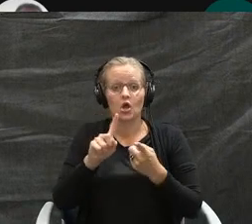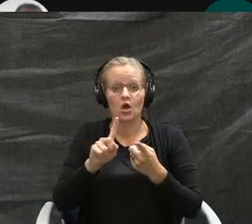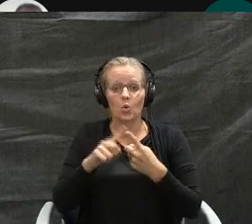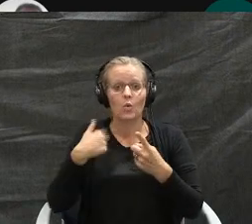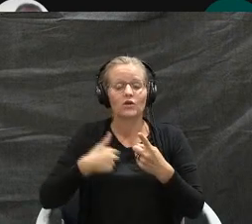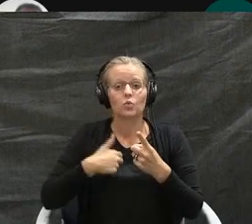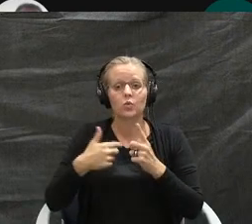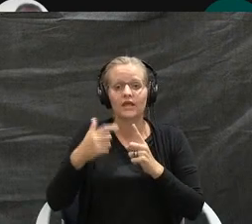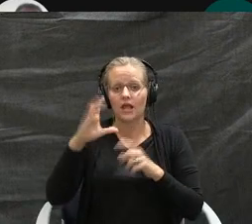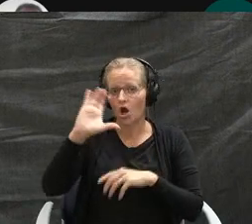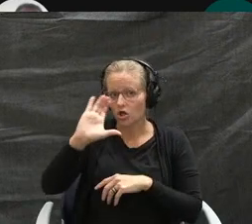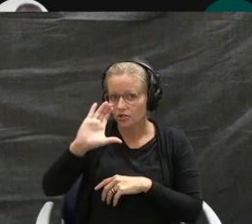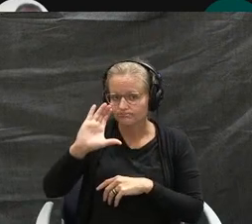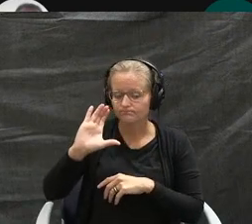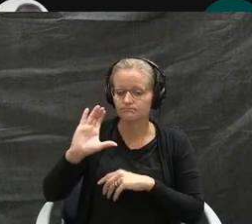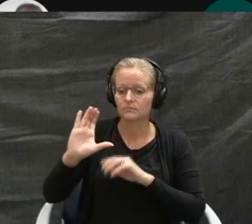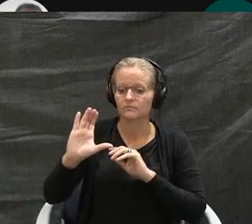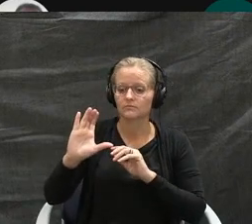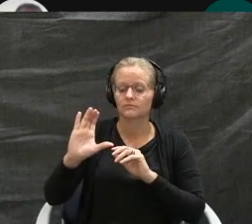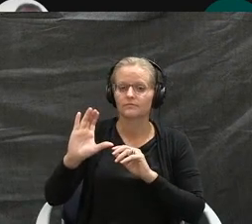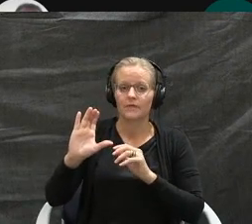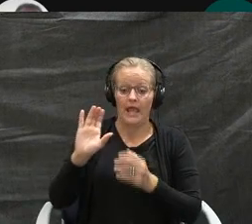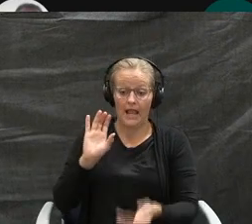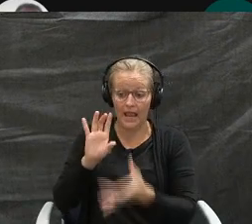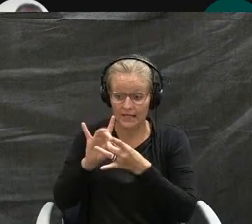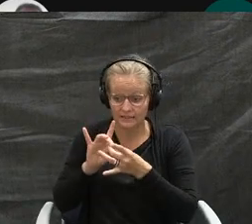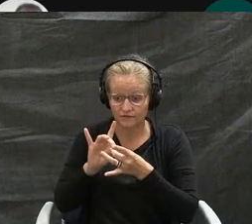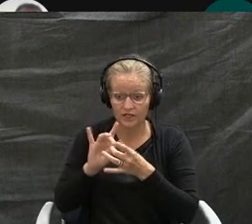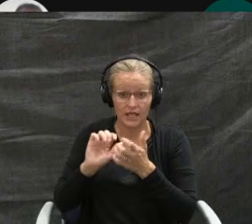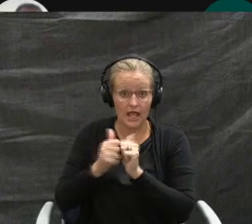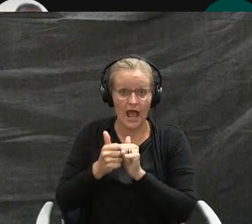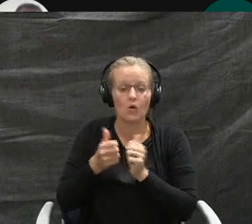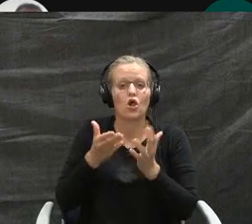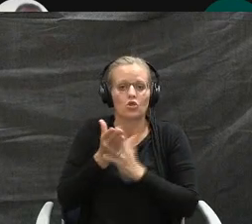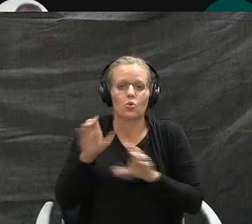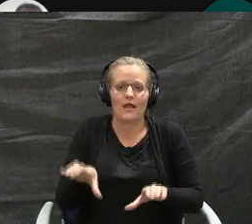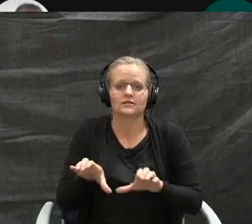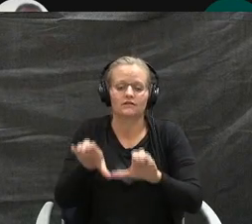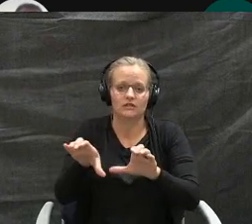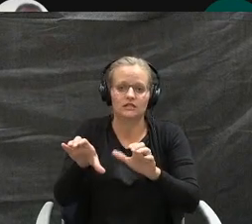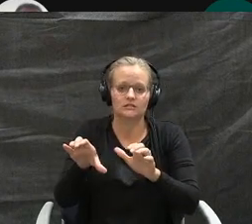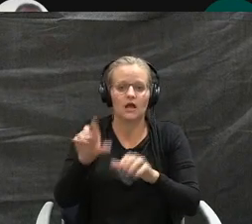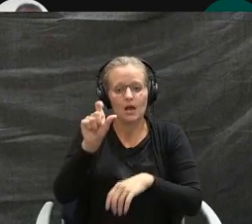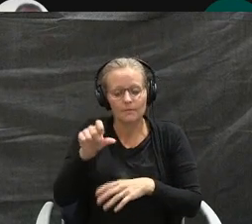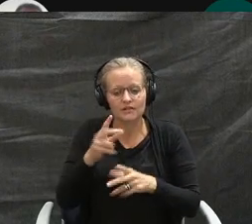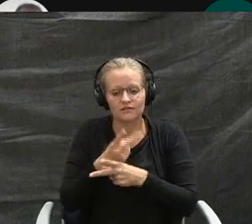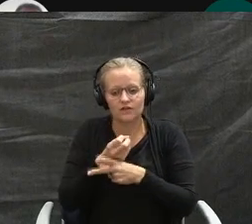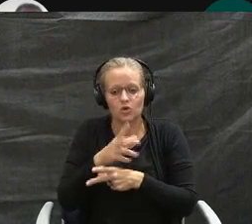key ways students get connected is through activities and so we need to find that way. For that to happen in person so that